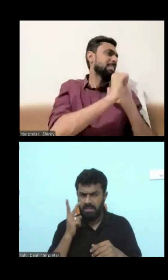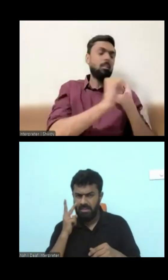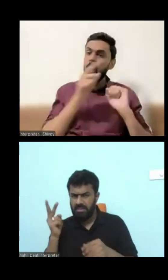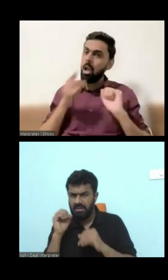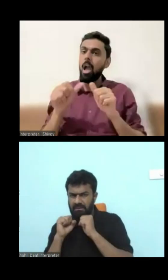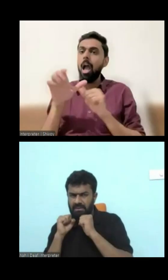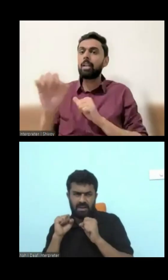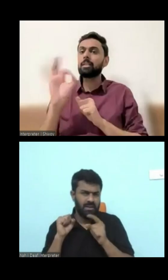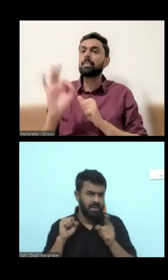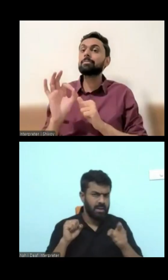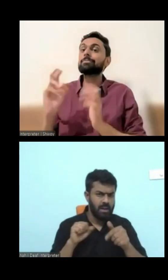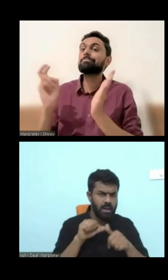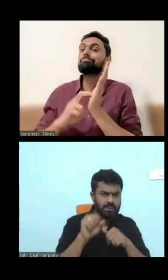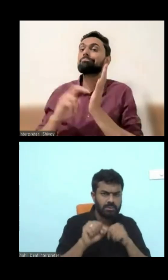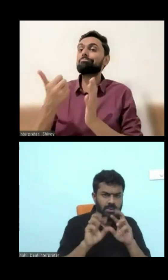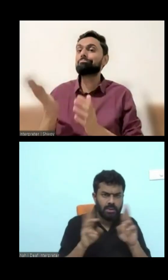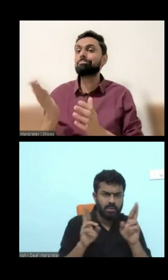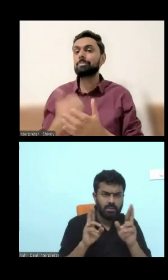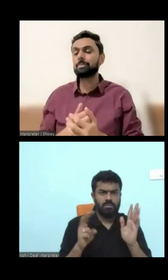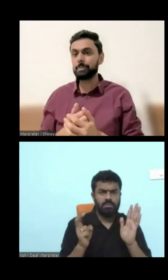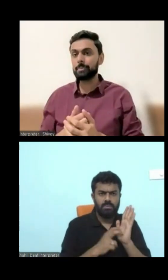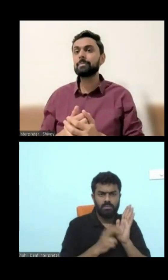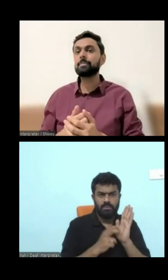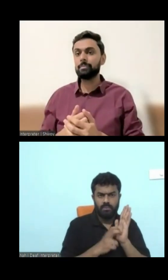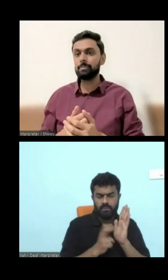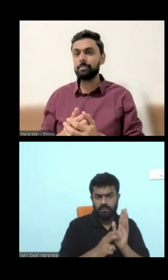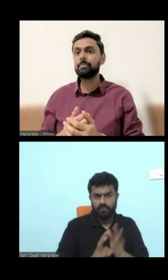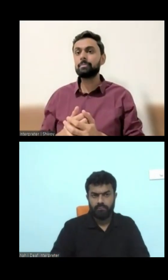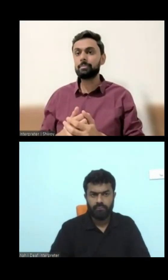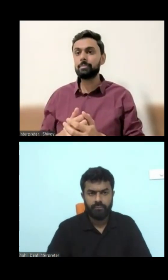So, that's how we are solving a problem of independent living.